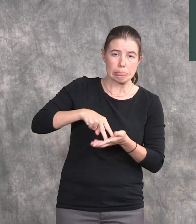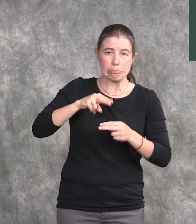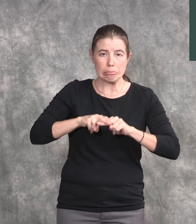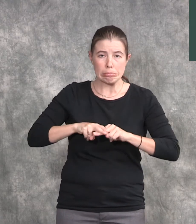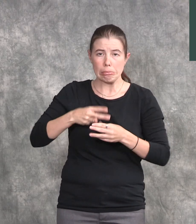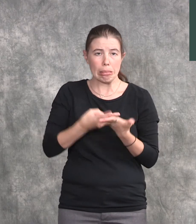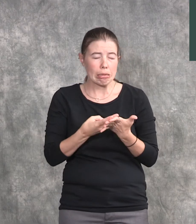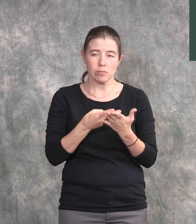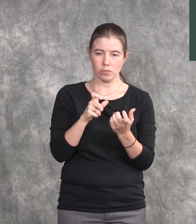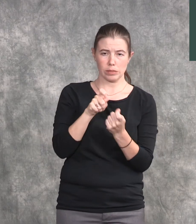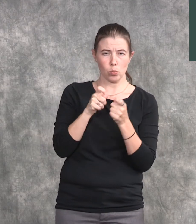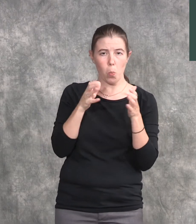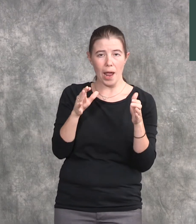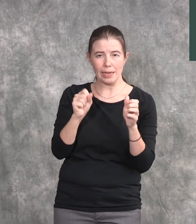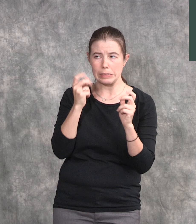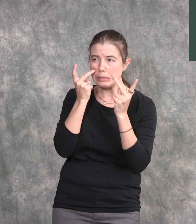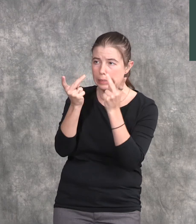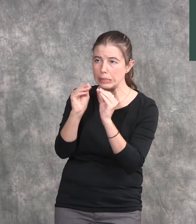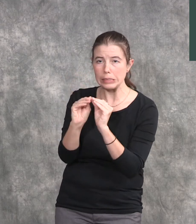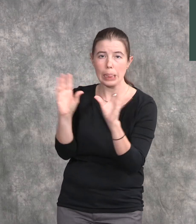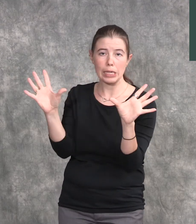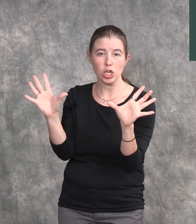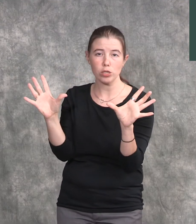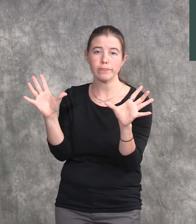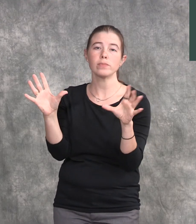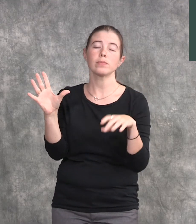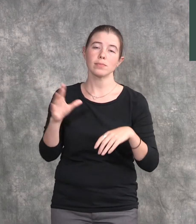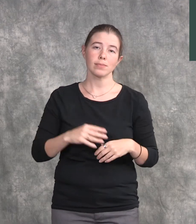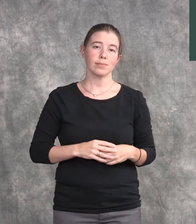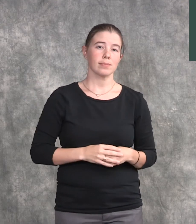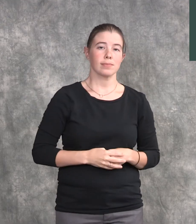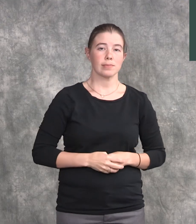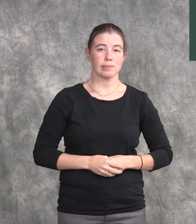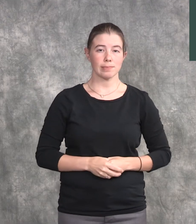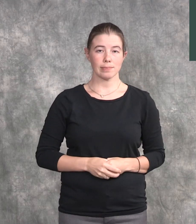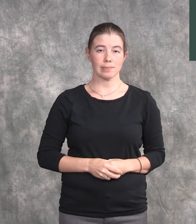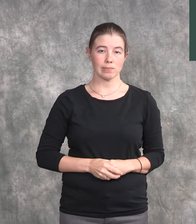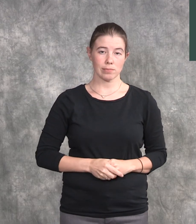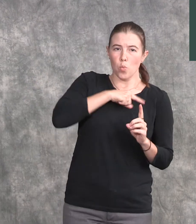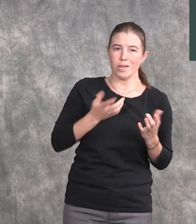unable to orient yourself in such a way to see clearly,